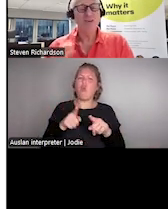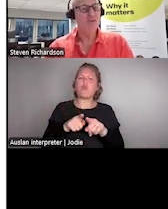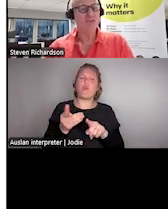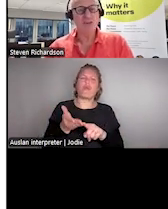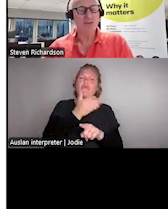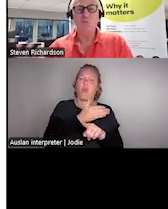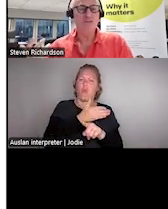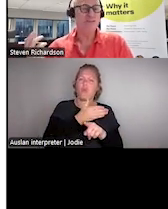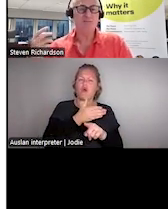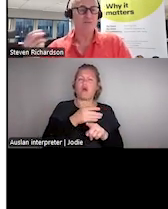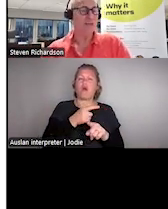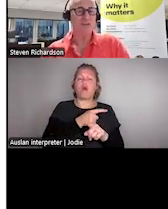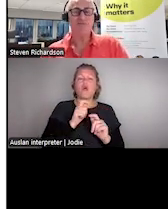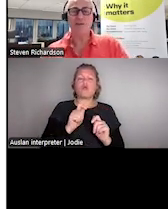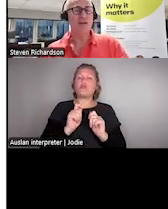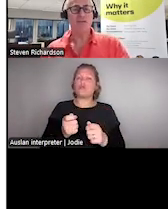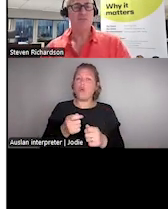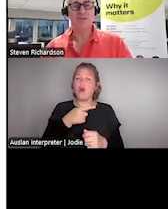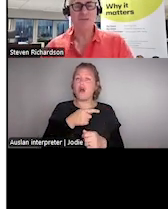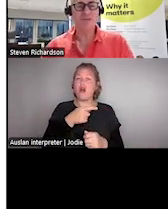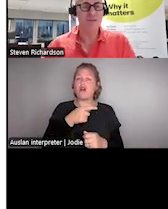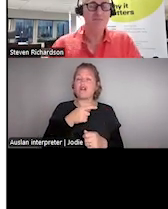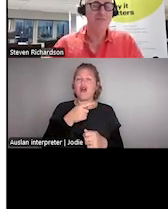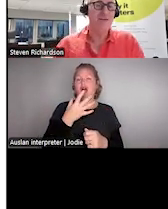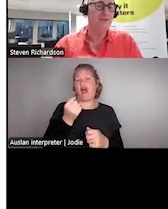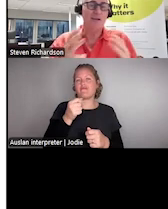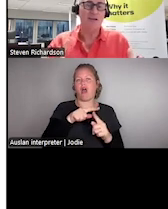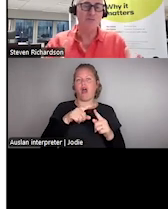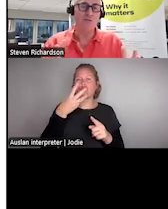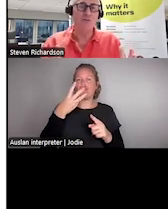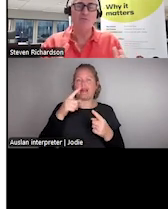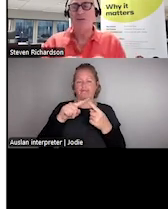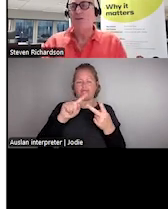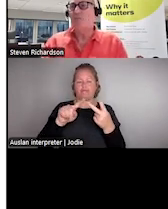Donors, I always say, need three characteristics to give. They need connection with you,